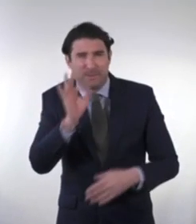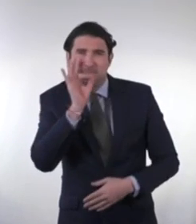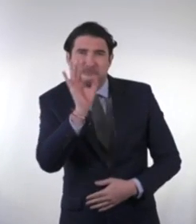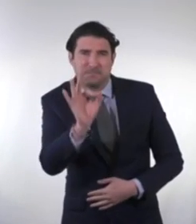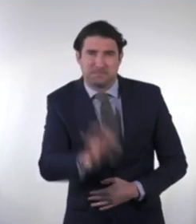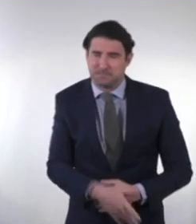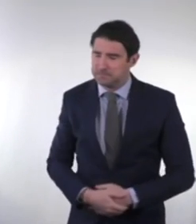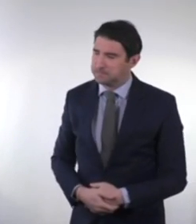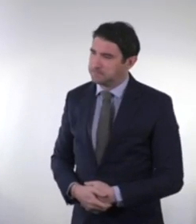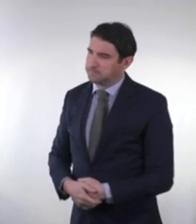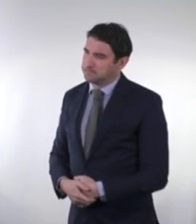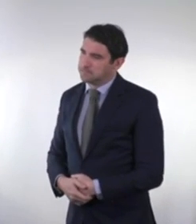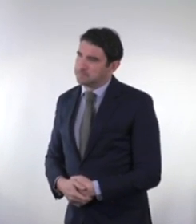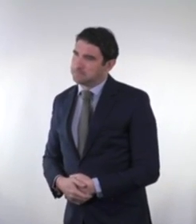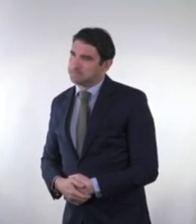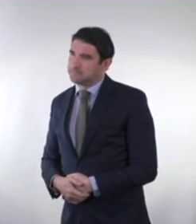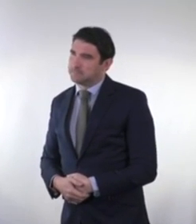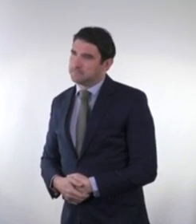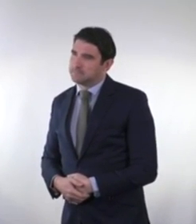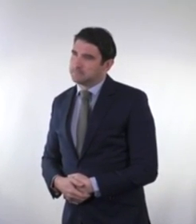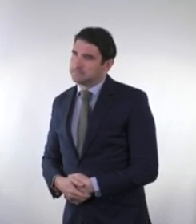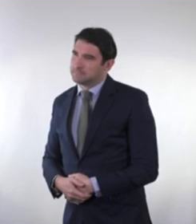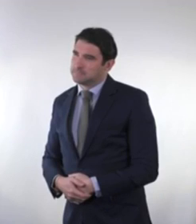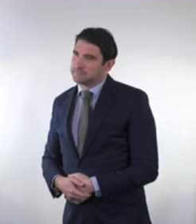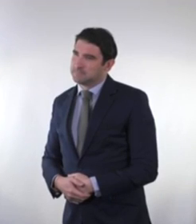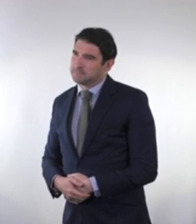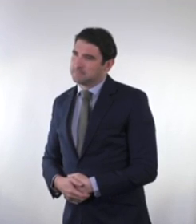the hon. Lady refers to. It was necessary to put them in temporarily, and we now need to